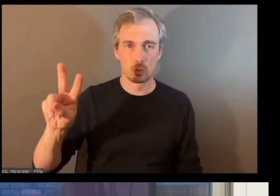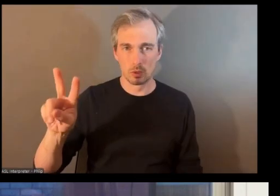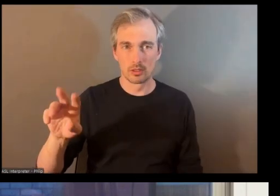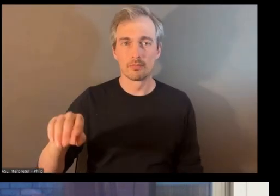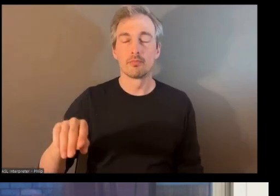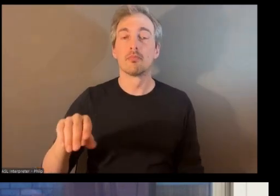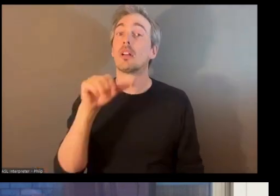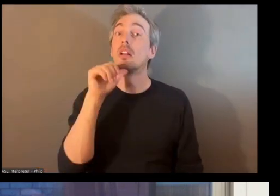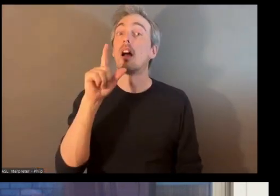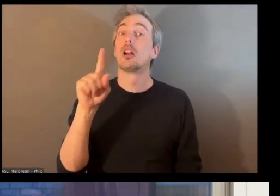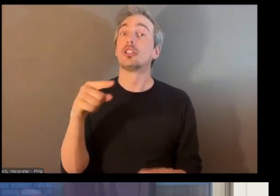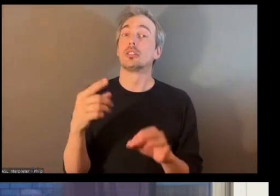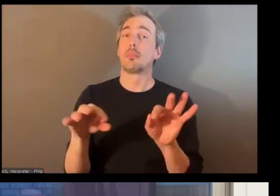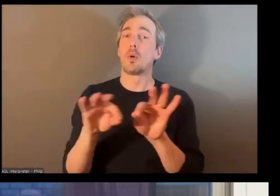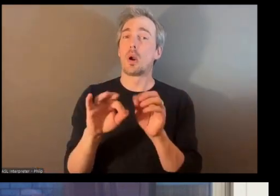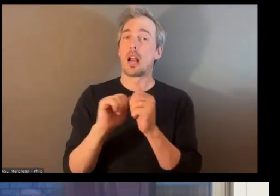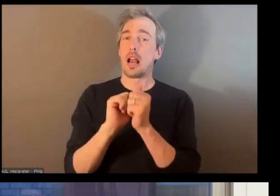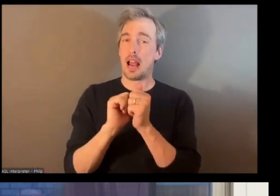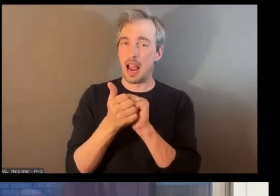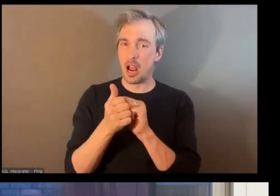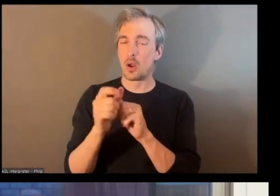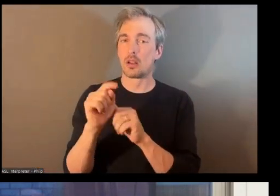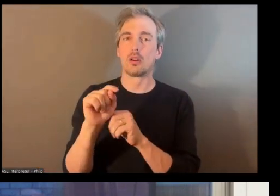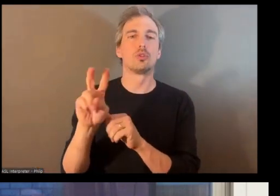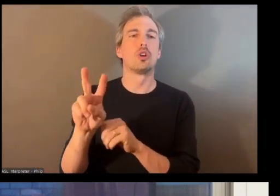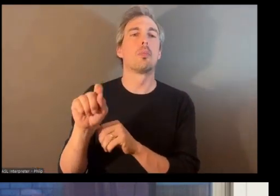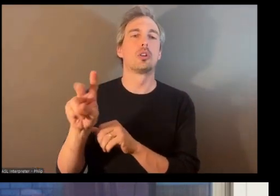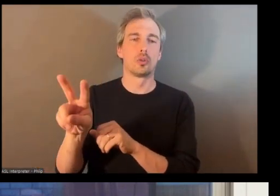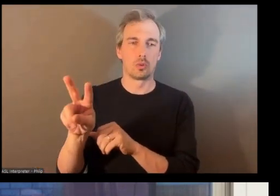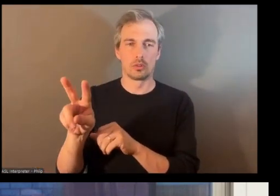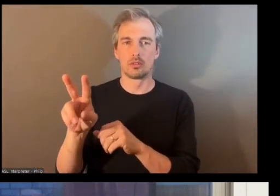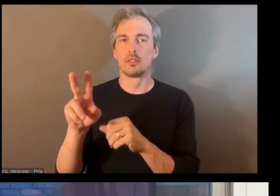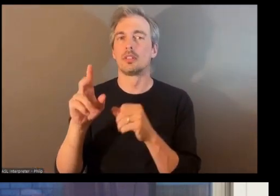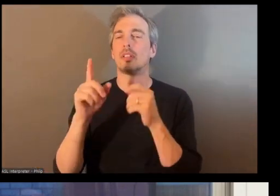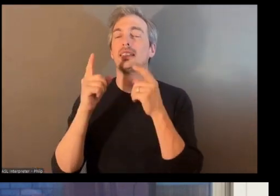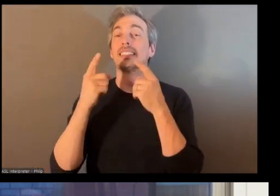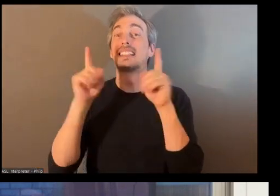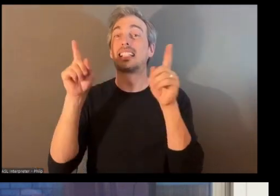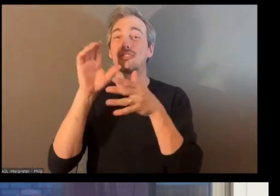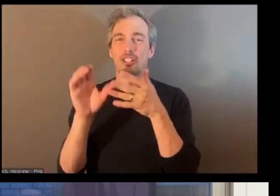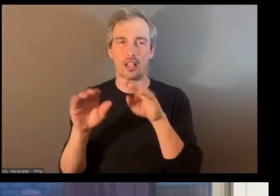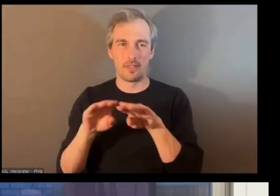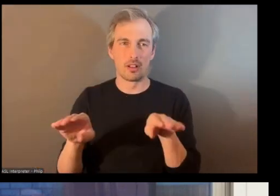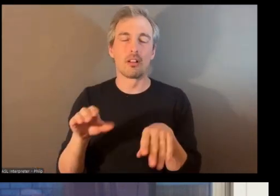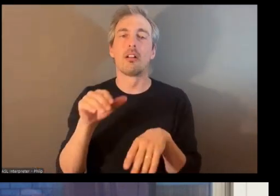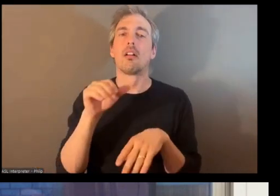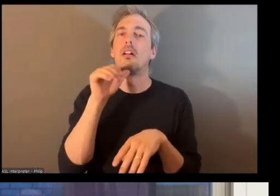We need meaningful headings. We need structure that improves scan-ability.